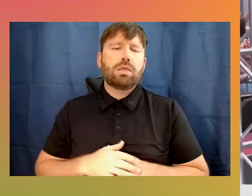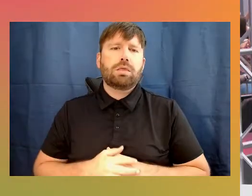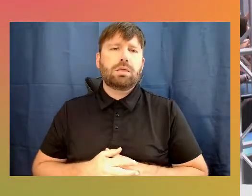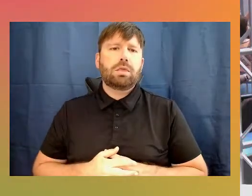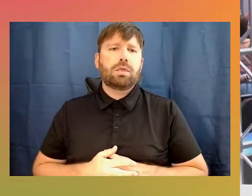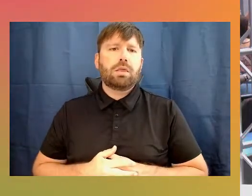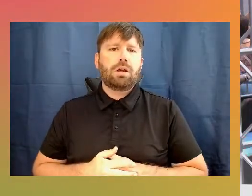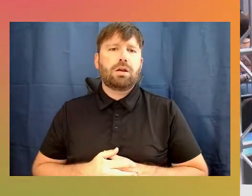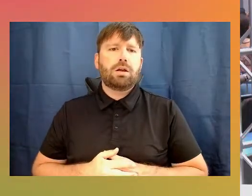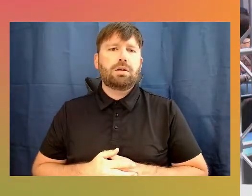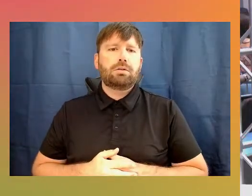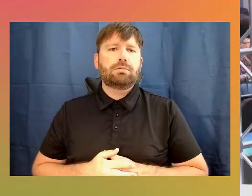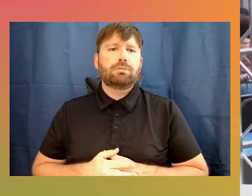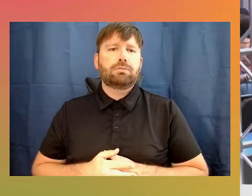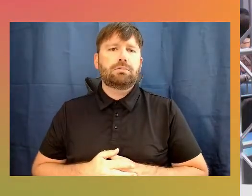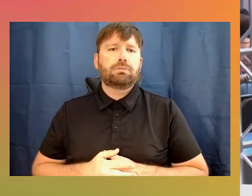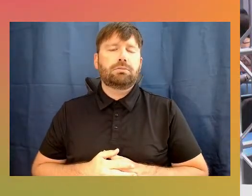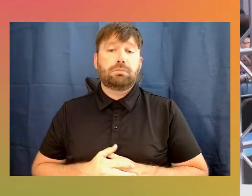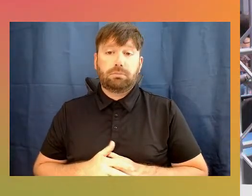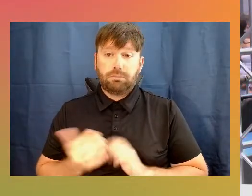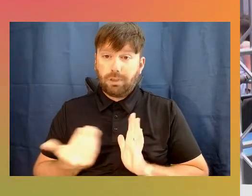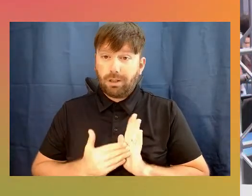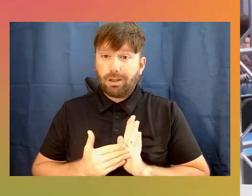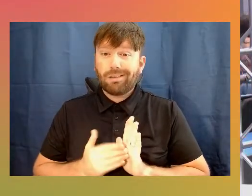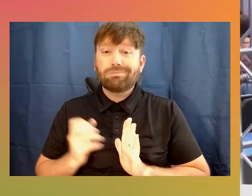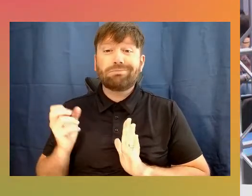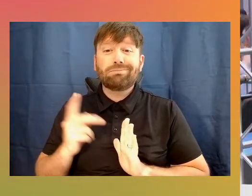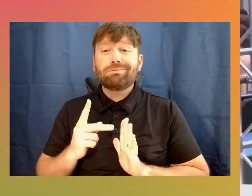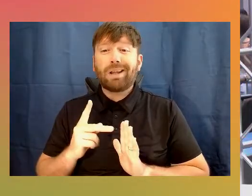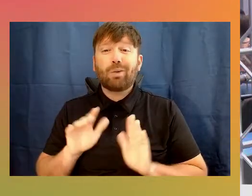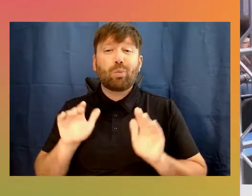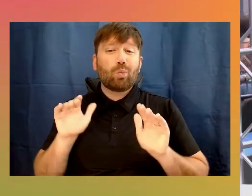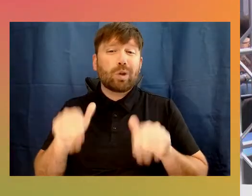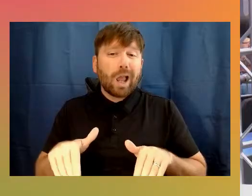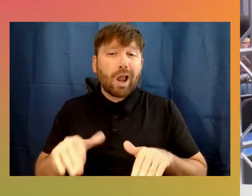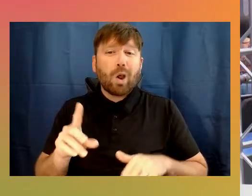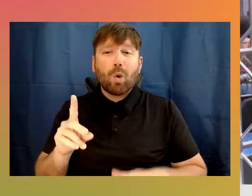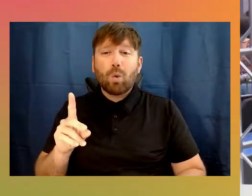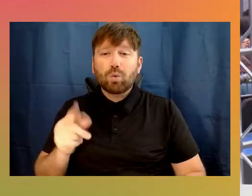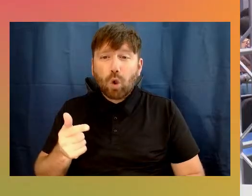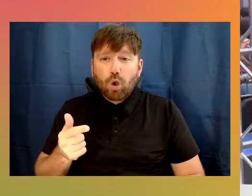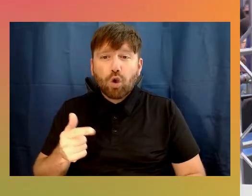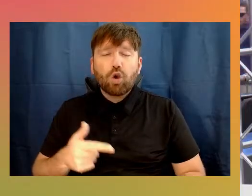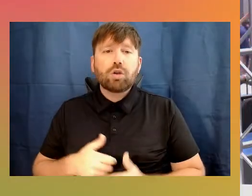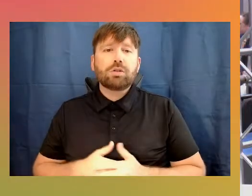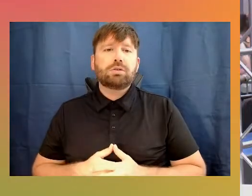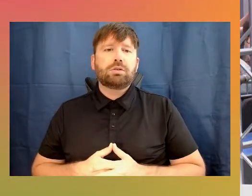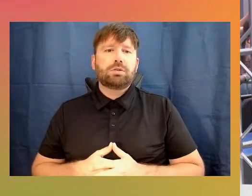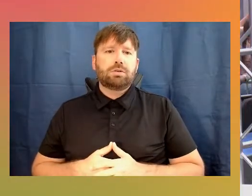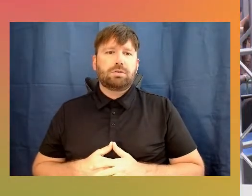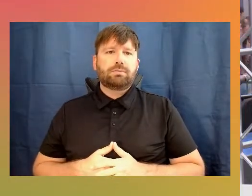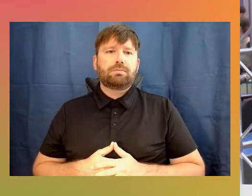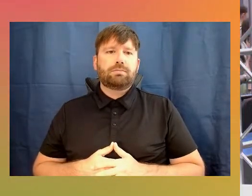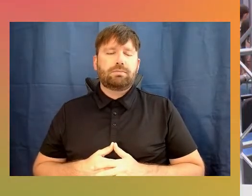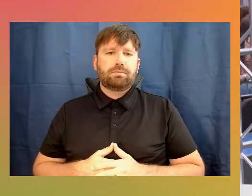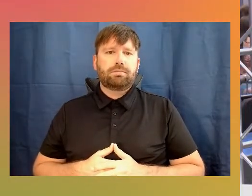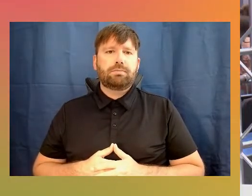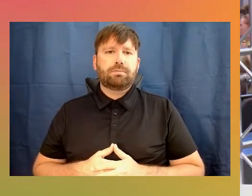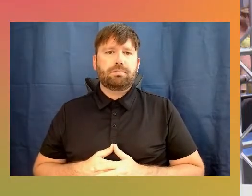THE SKY. YOU ARE ON THE BALL OF THE LEFT FOOT.